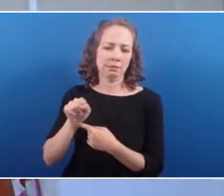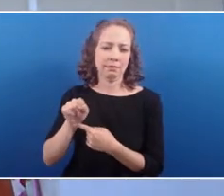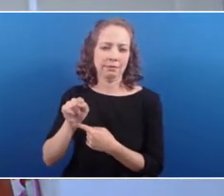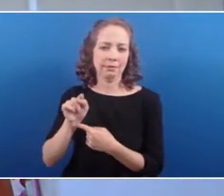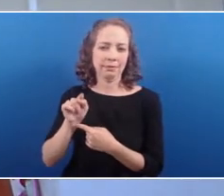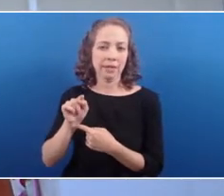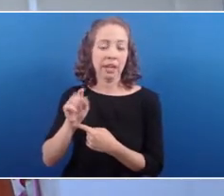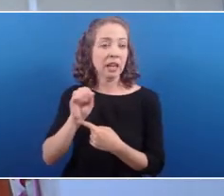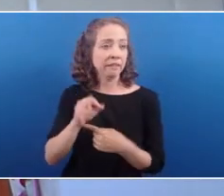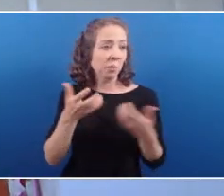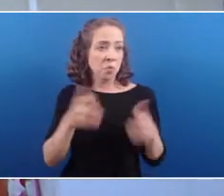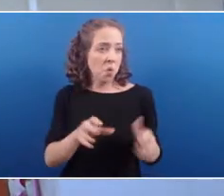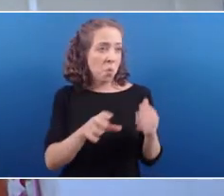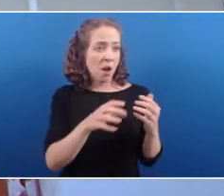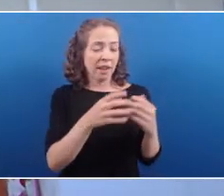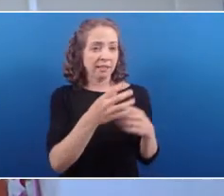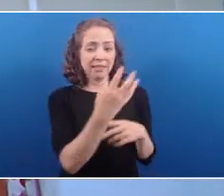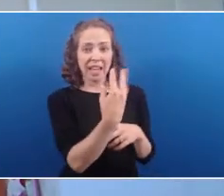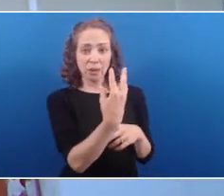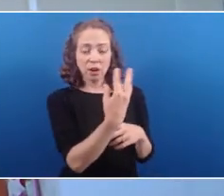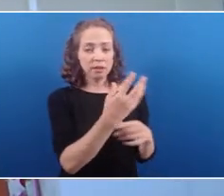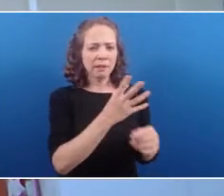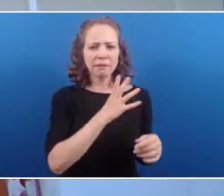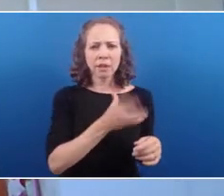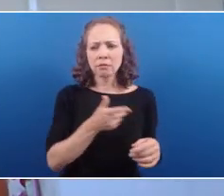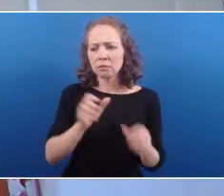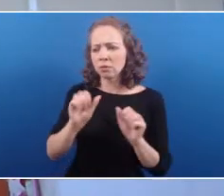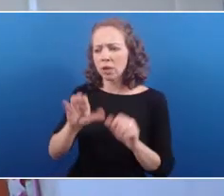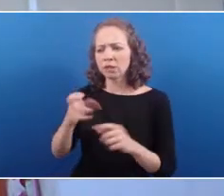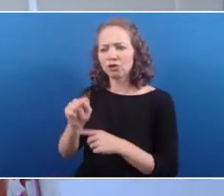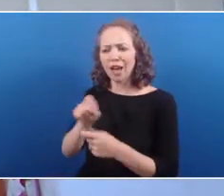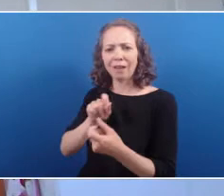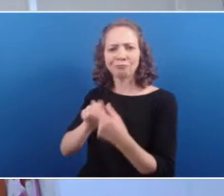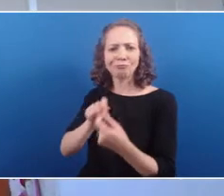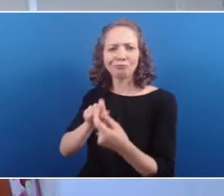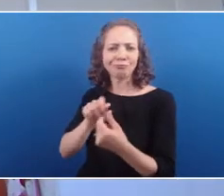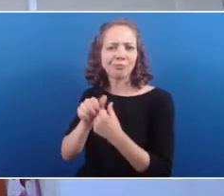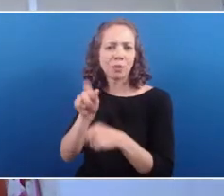with people without necessarily having to have that camera on all the time.